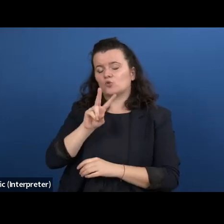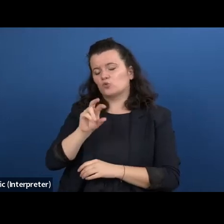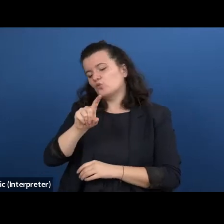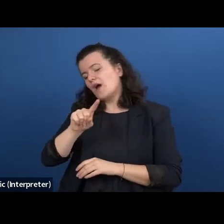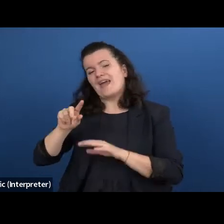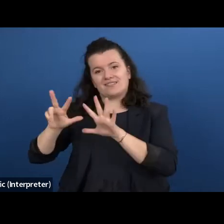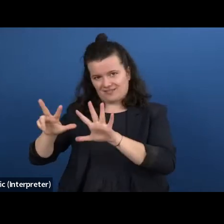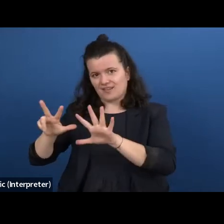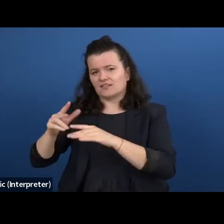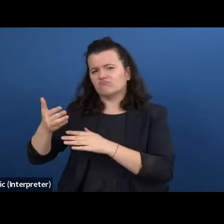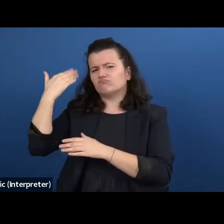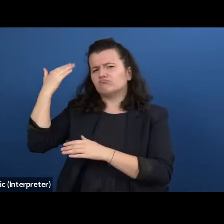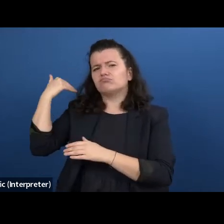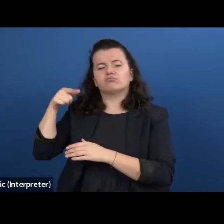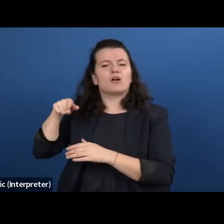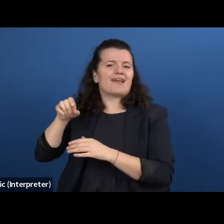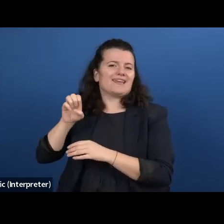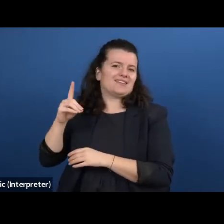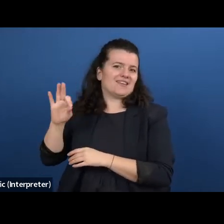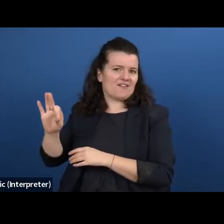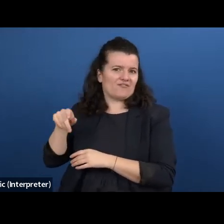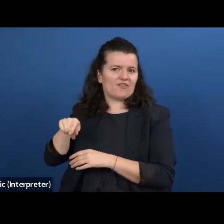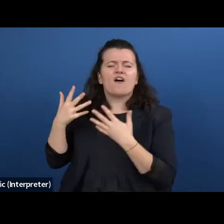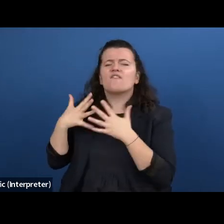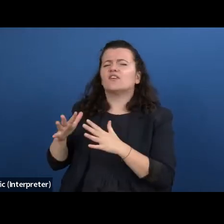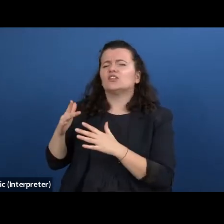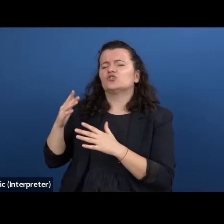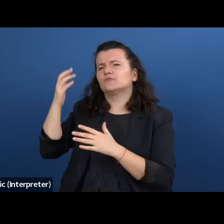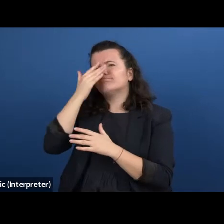by the UN Committee on the Elimination of Discrimination against Women